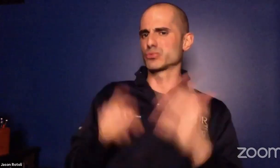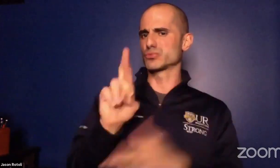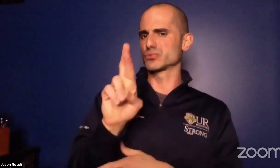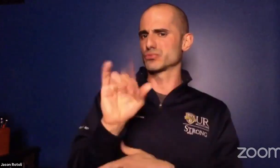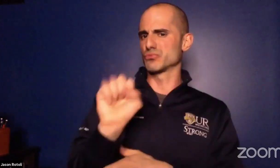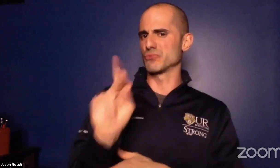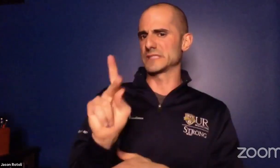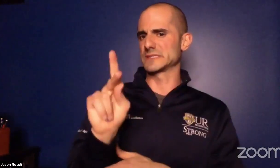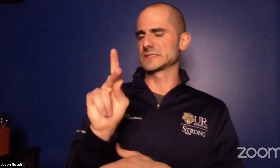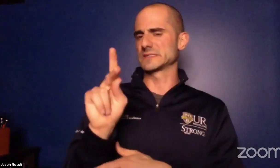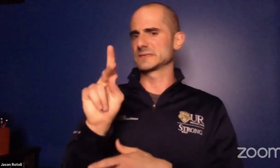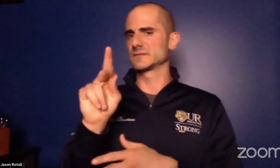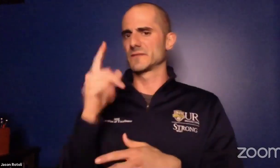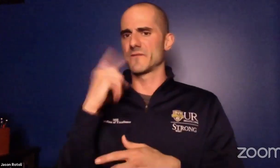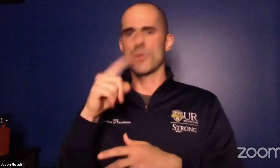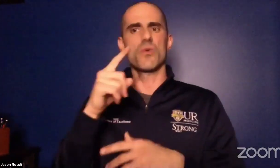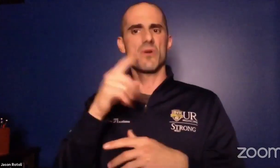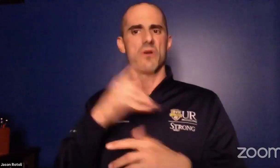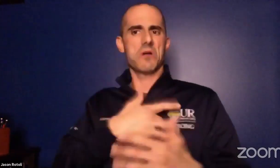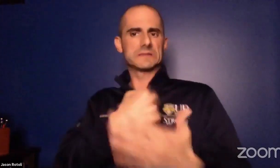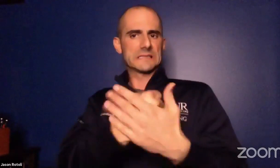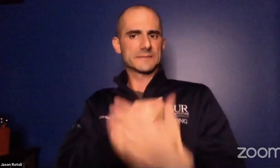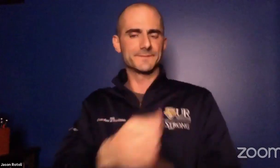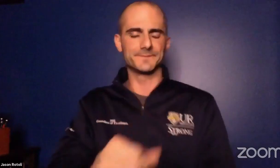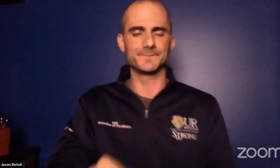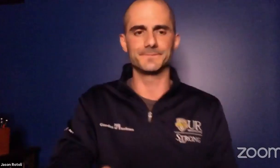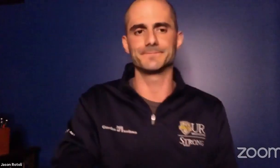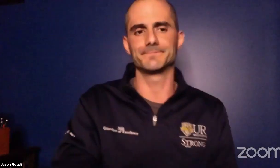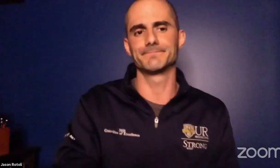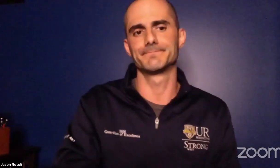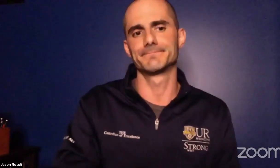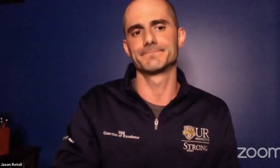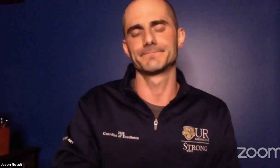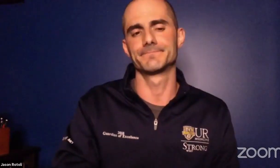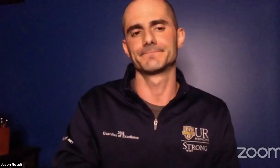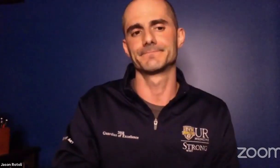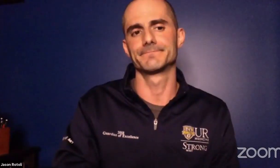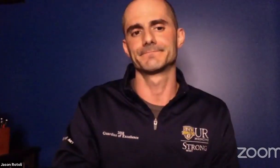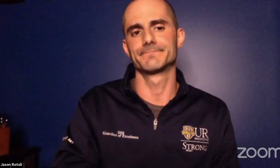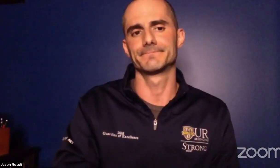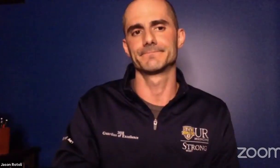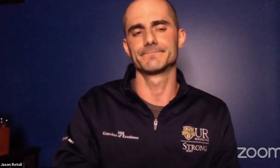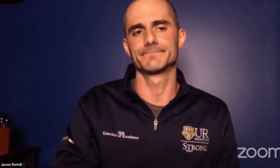Individuals who smoke. Individuals who have diabetes. If they have high cholesterol.